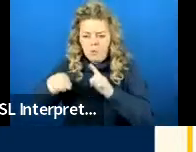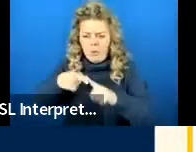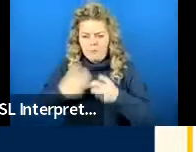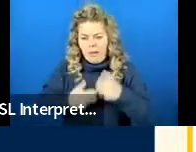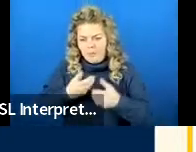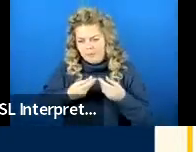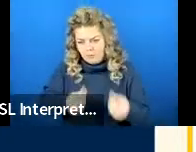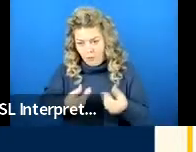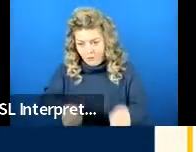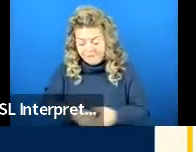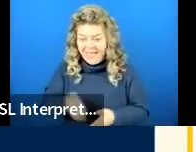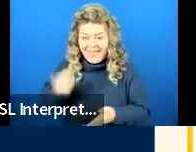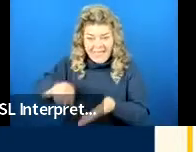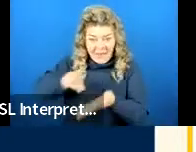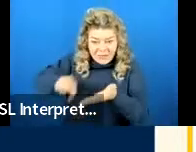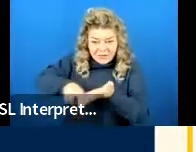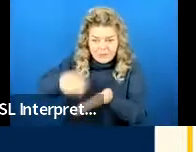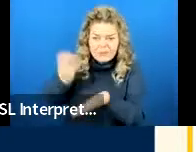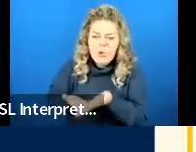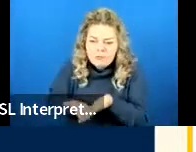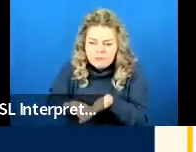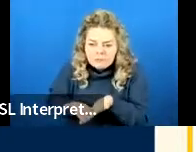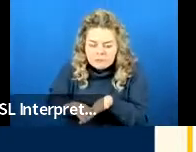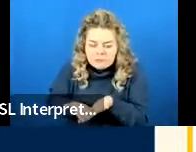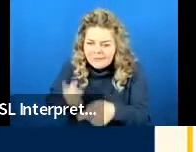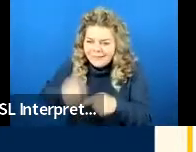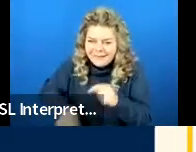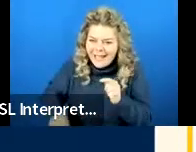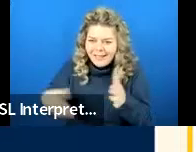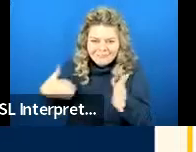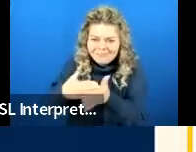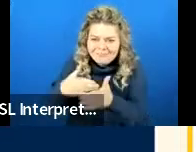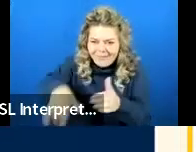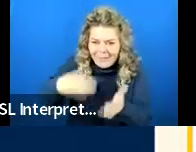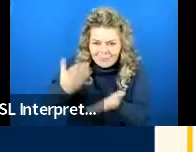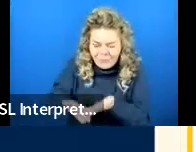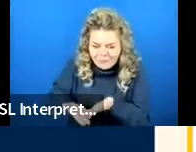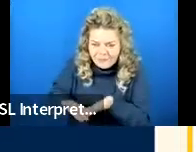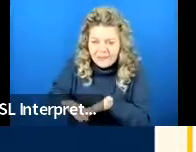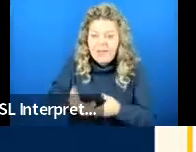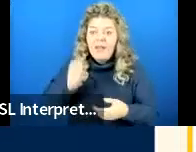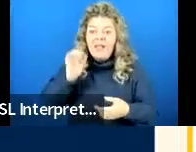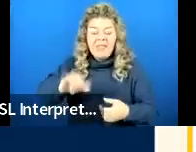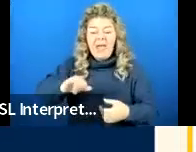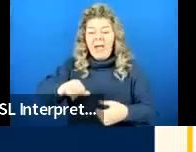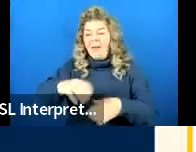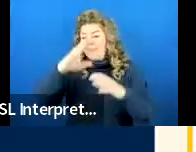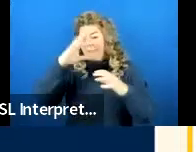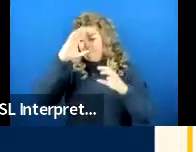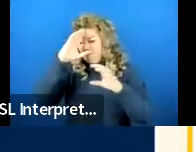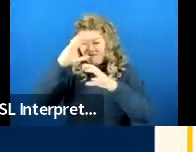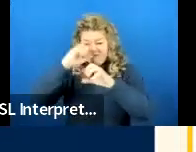The research is irrefutable to achieve the bold vision set out in this campaign.